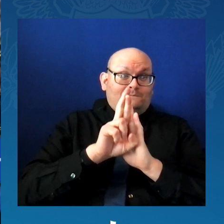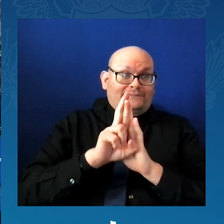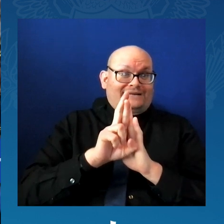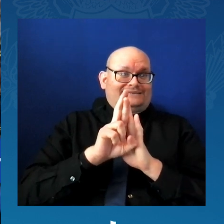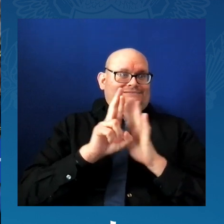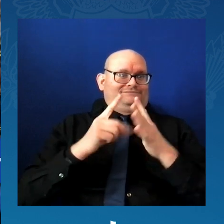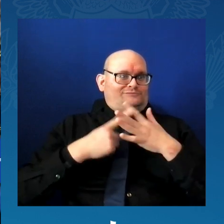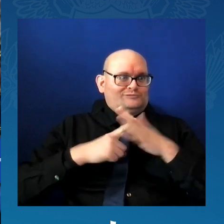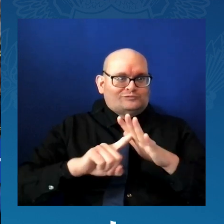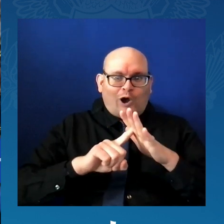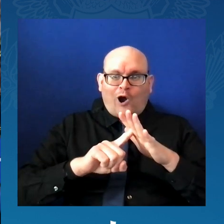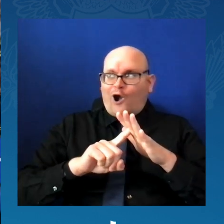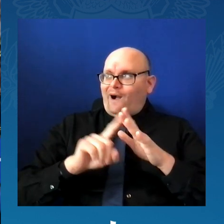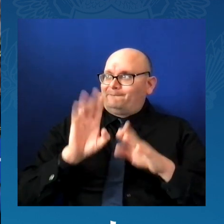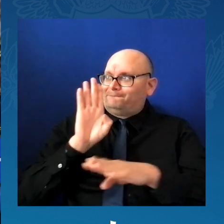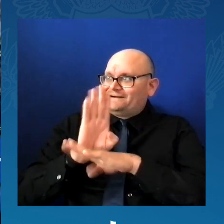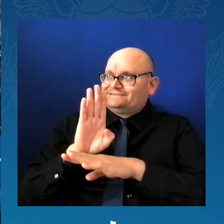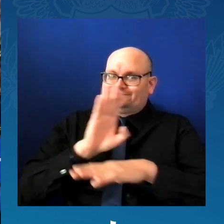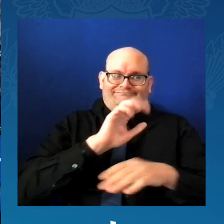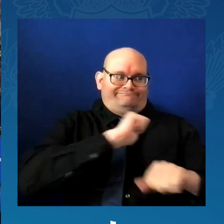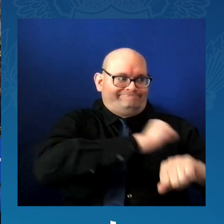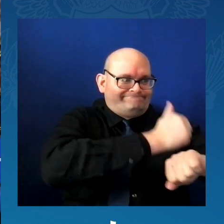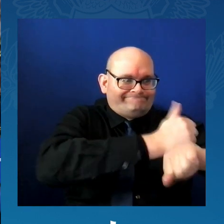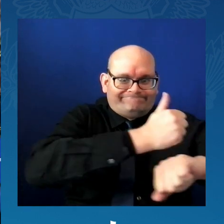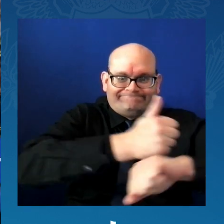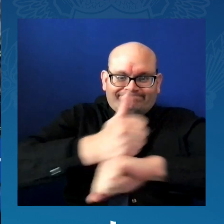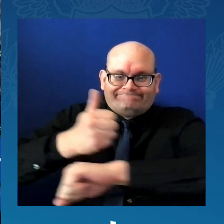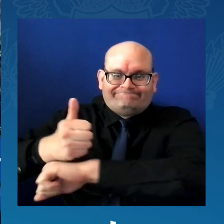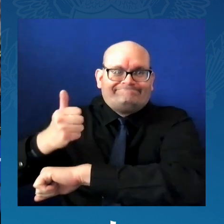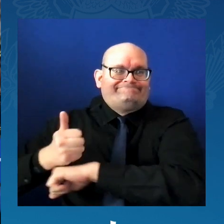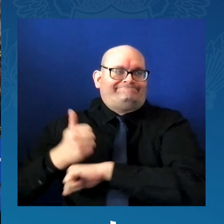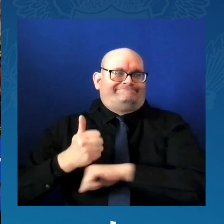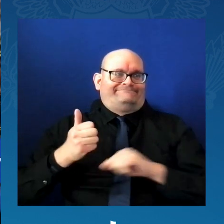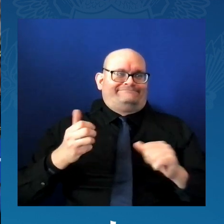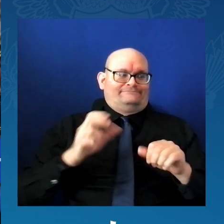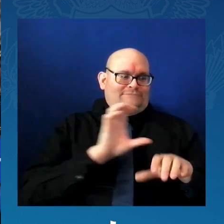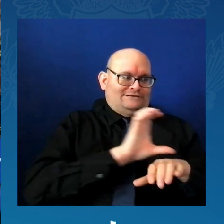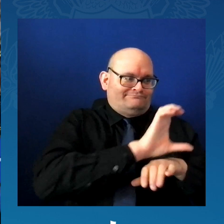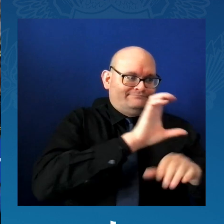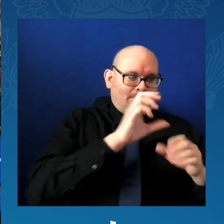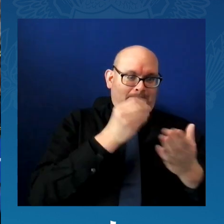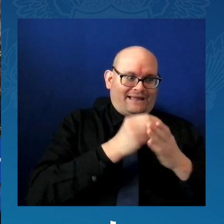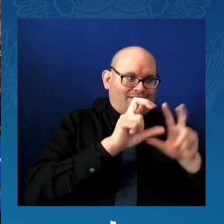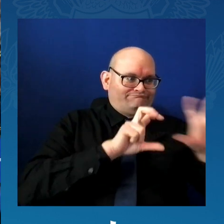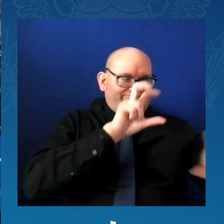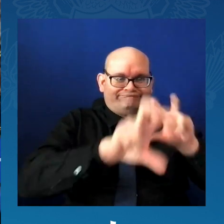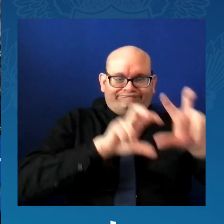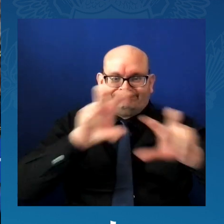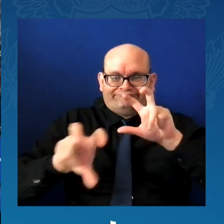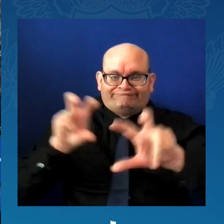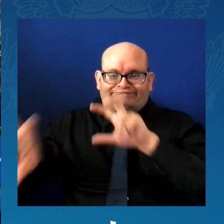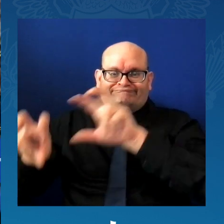And that should come as no surprise. Venture investors are comfortable making bets on early stage high growth businesses,